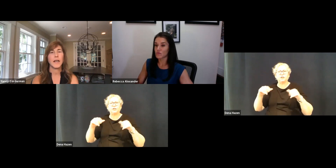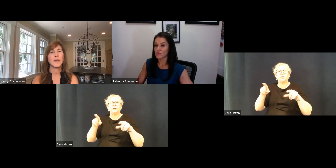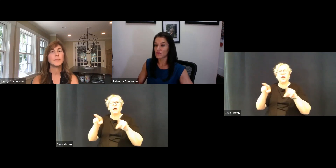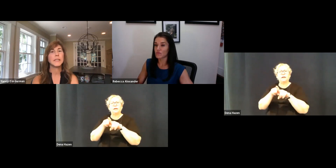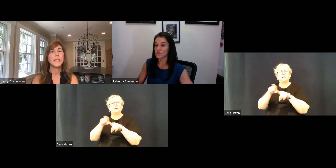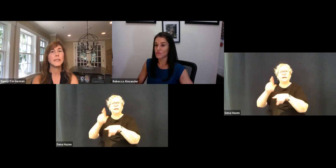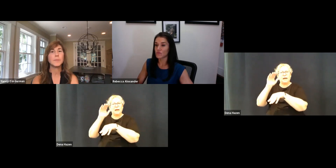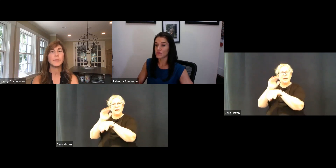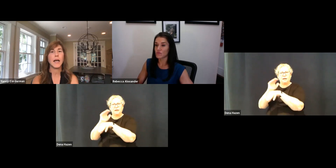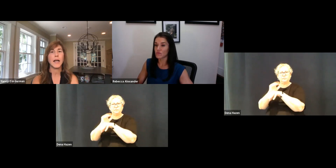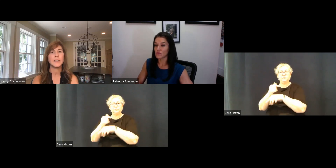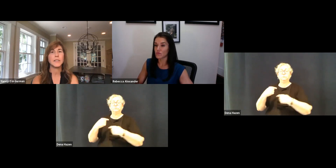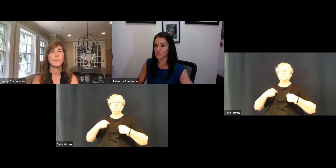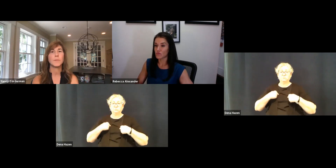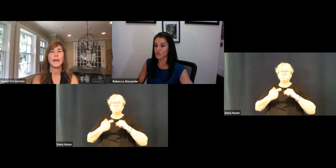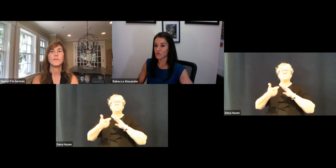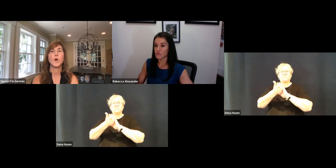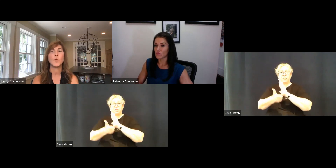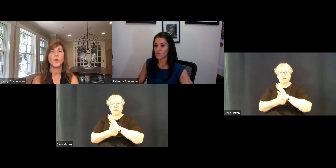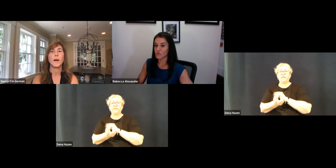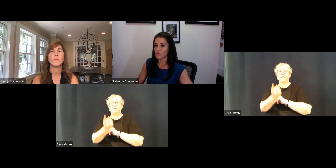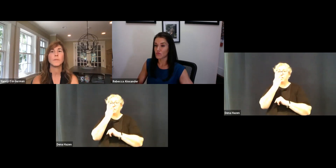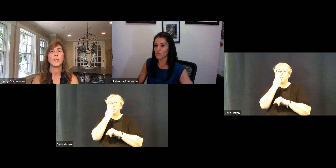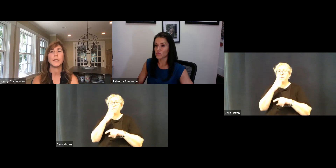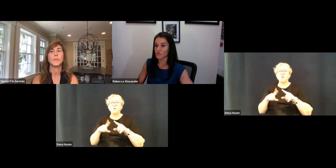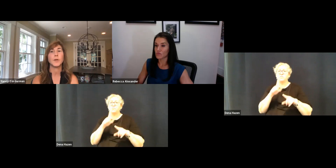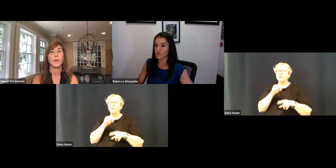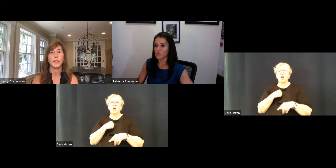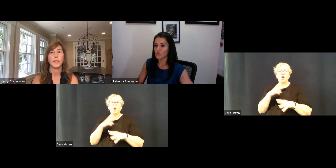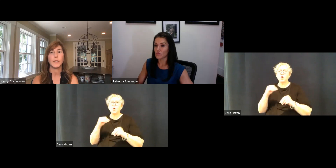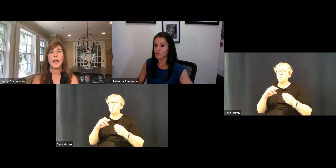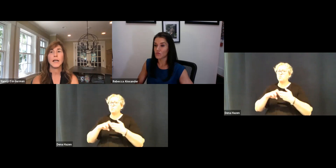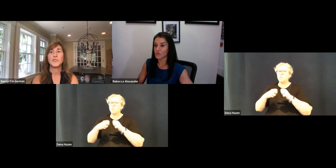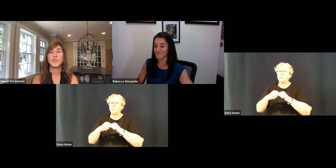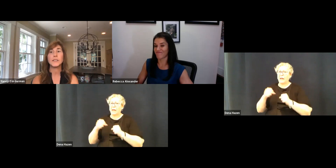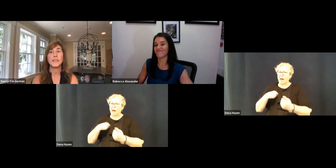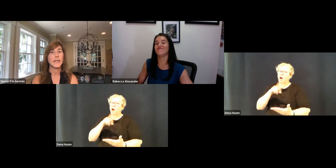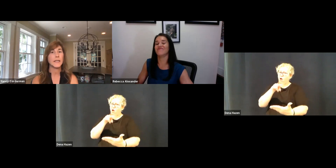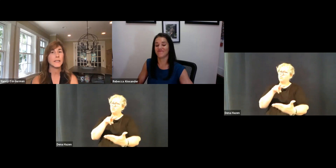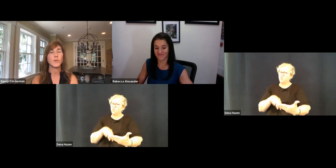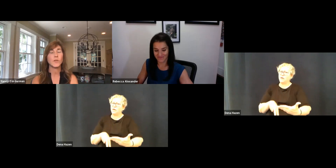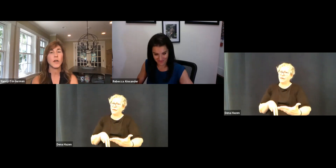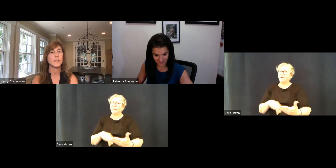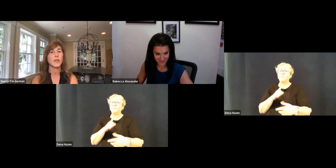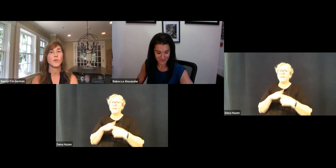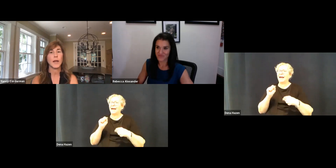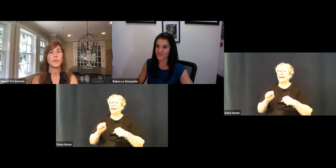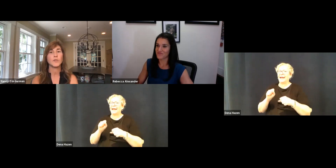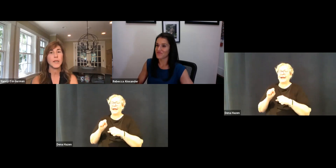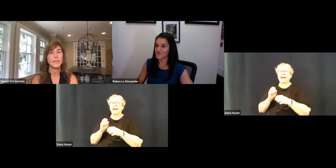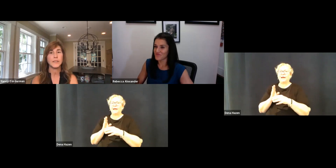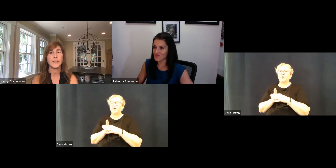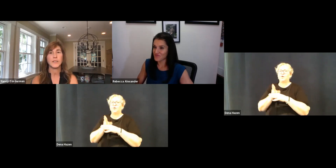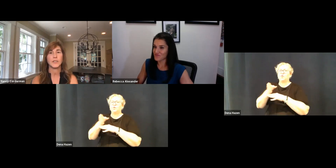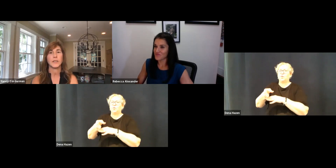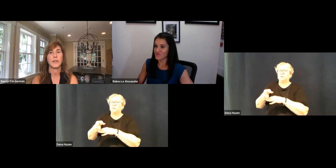I am legally blind but have no problem reading a book. I just can't get across a crowded train station.